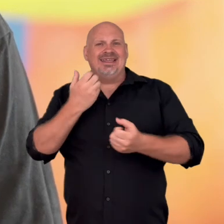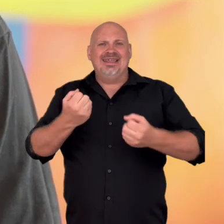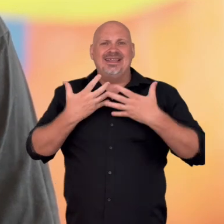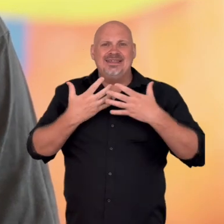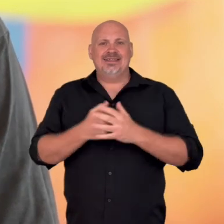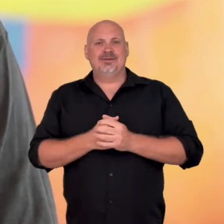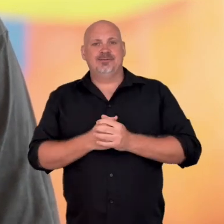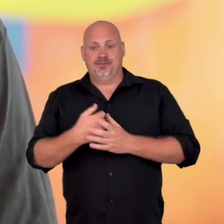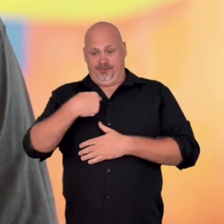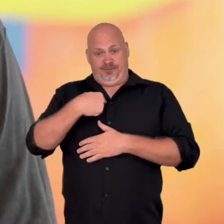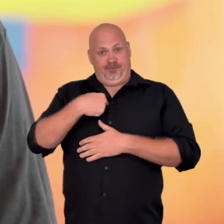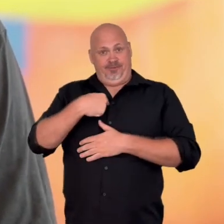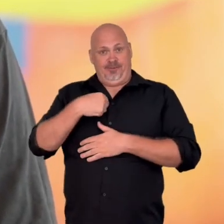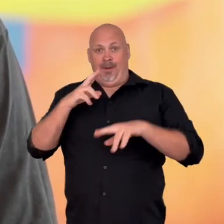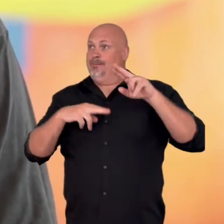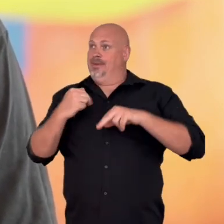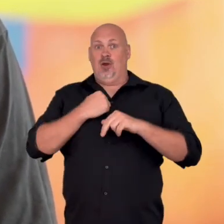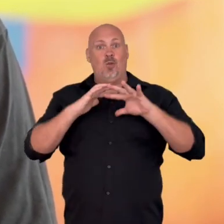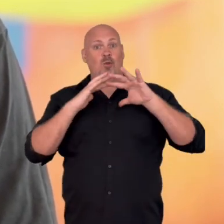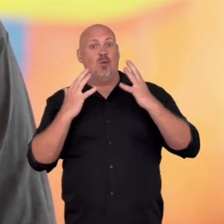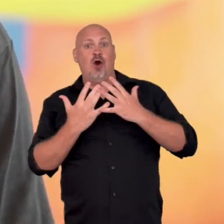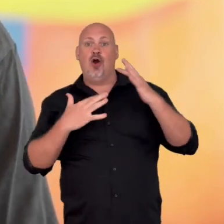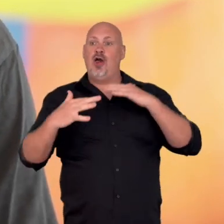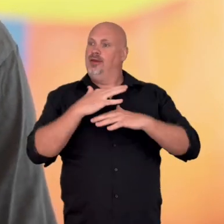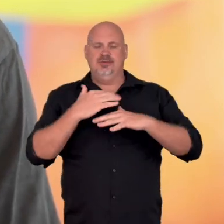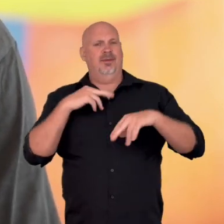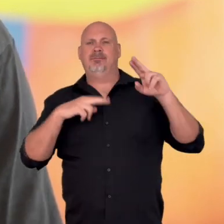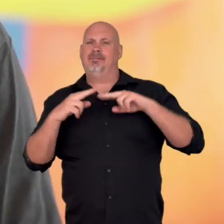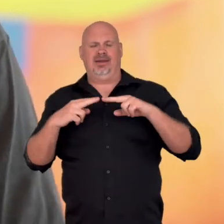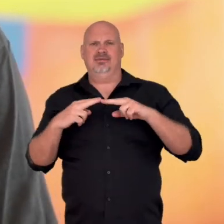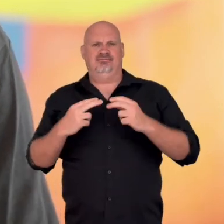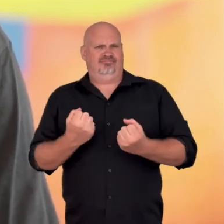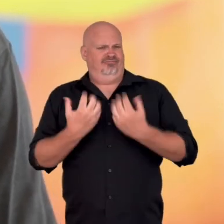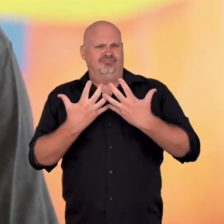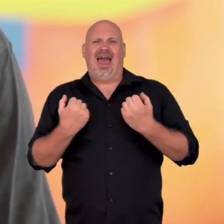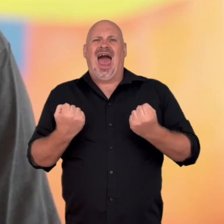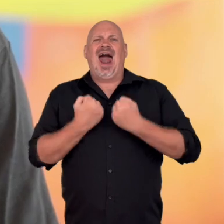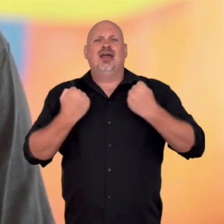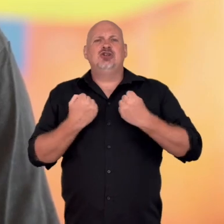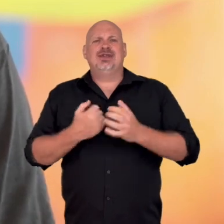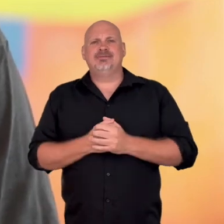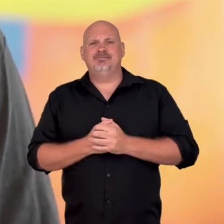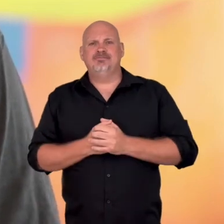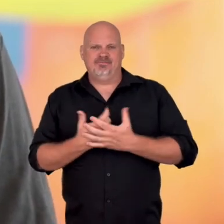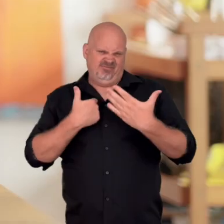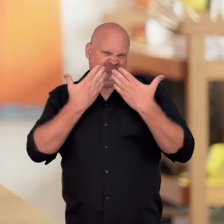I want to paint my world blazing with energy I'm gonna do a little bit of demonstration for you just to buttress more